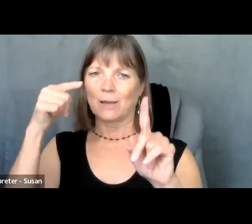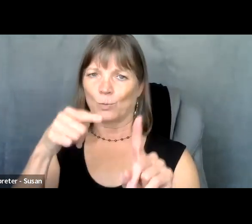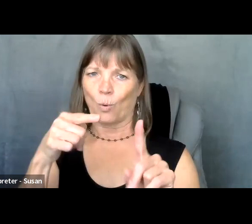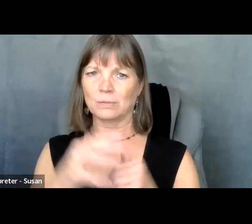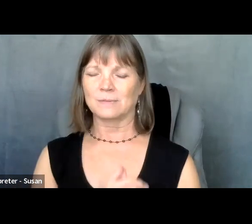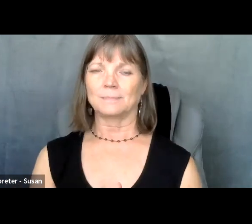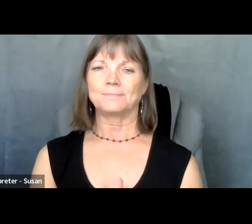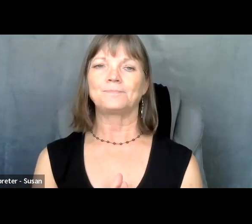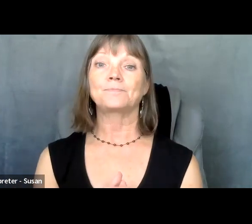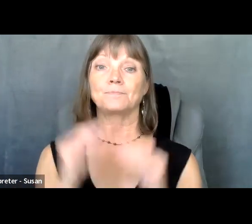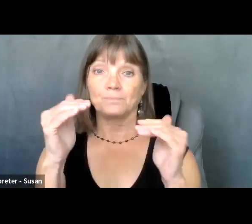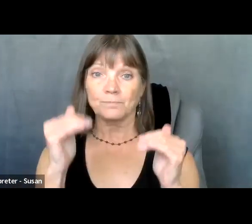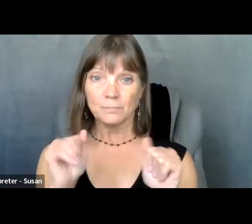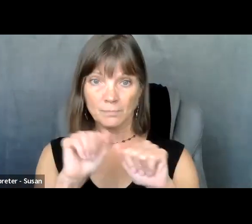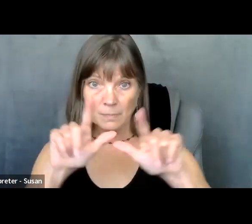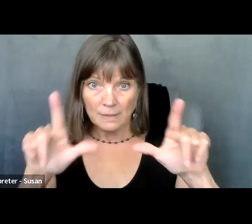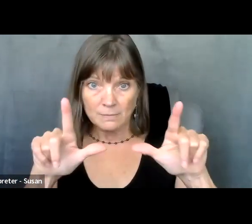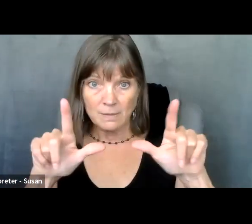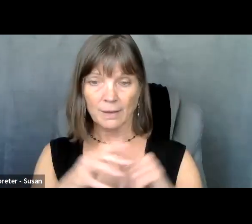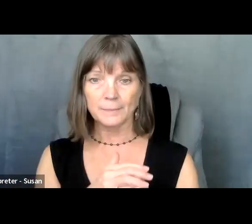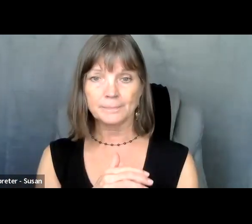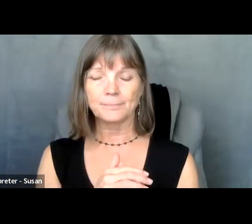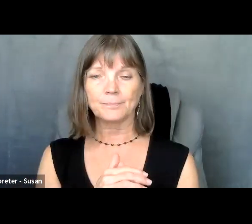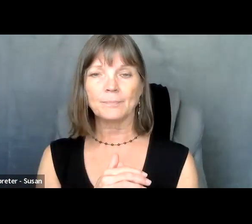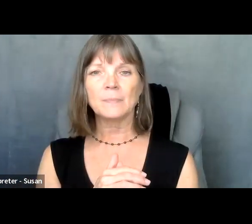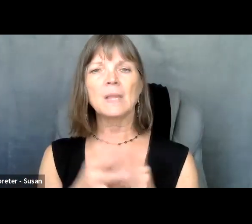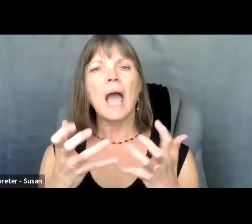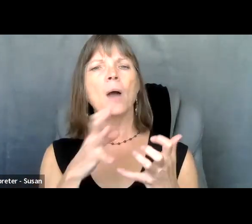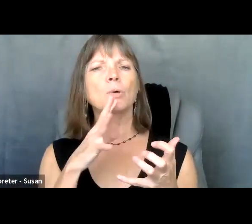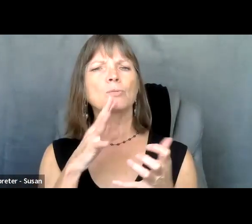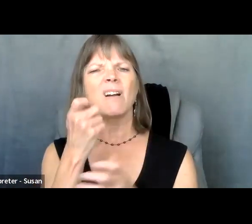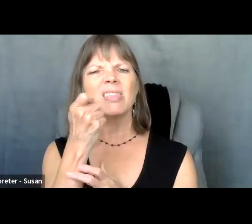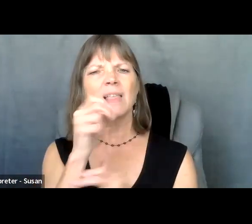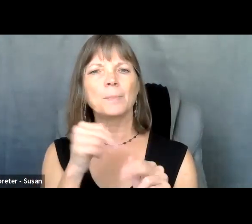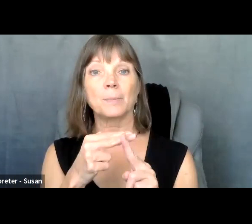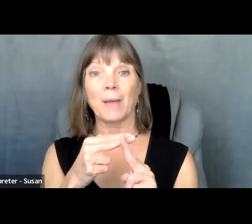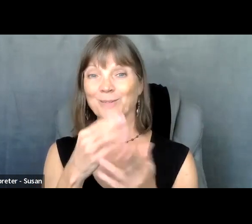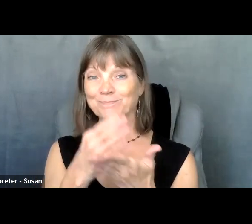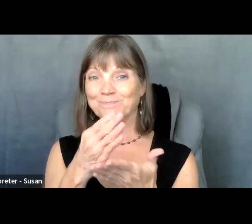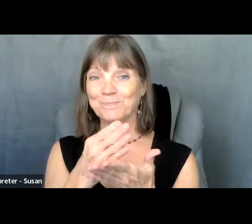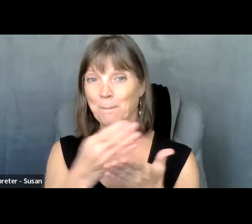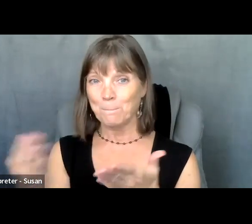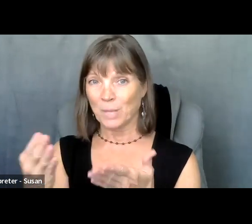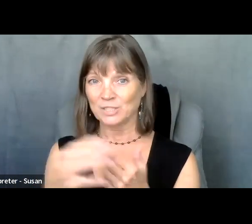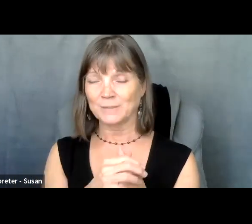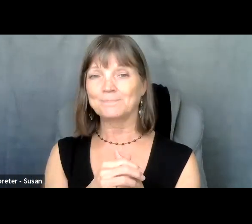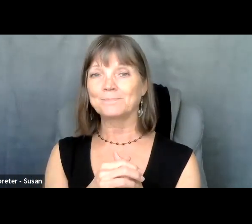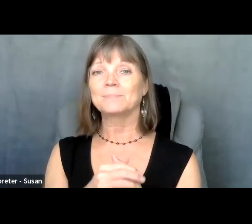Kelly Crosbie (she/her): on the next slide. Kelly Crosbie (she/her): I want to talk a little bit about the budget. Kelly Crosbie (she/her): We're going to do some budget updates.